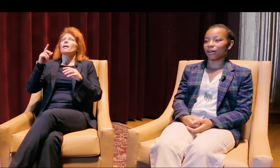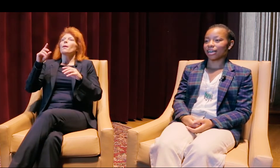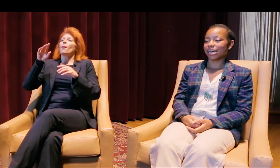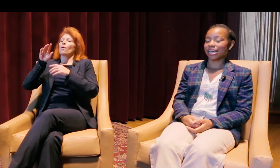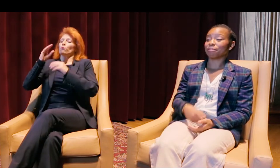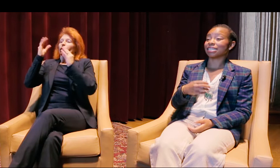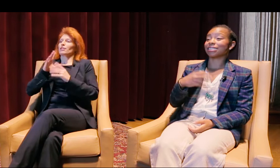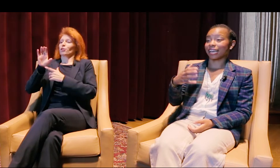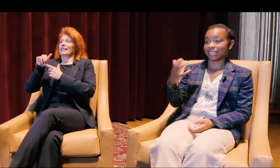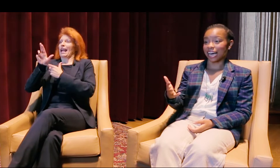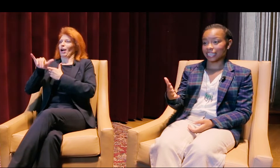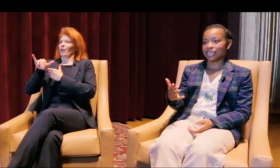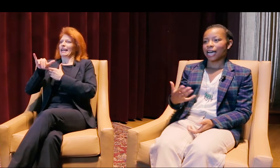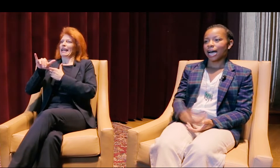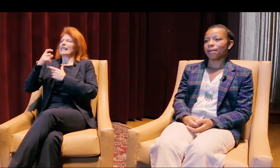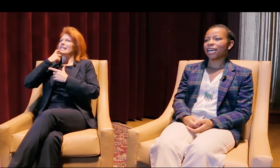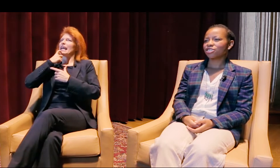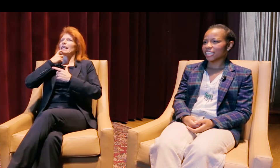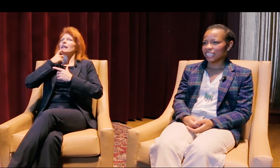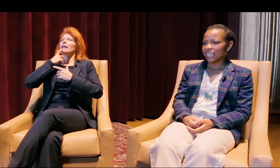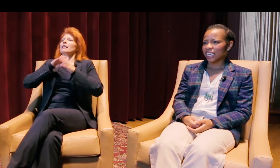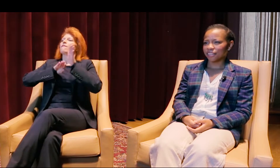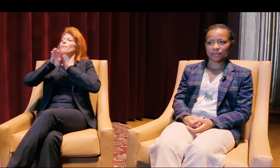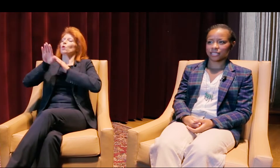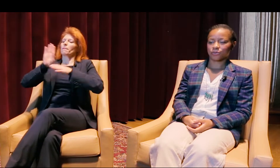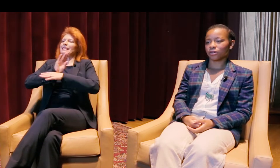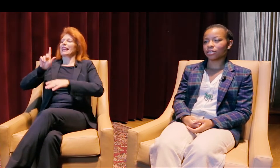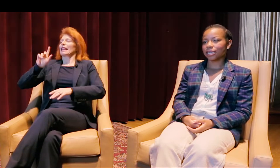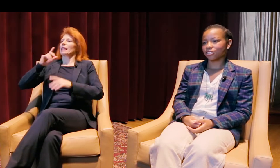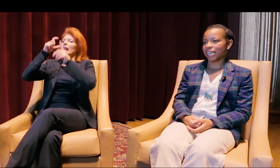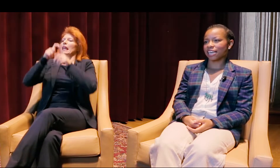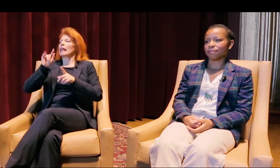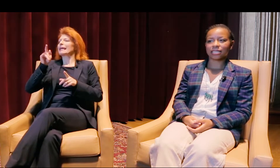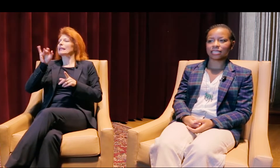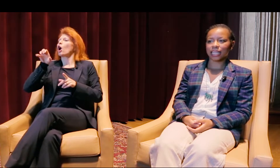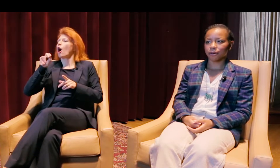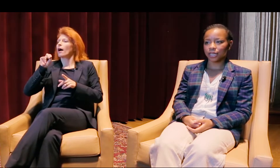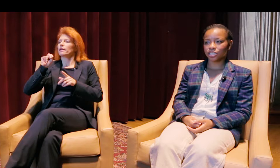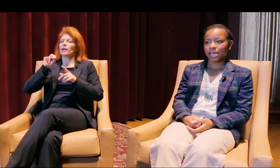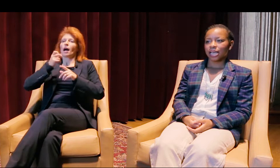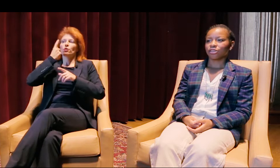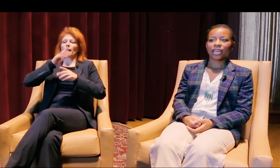your business lexicon. Understanding the business world, understanding the business language,